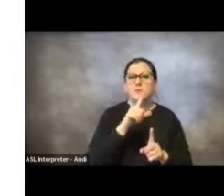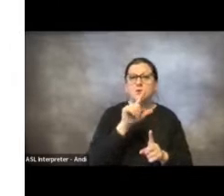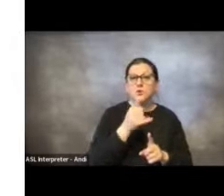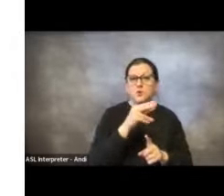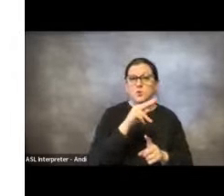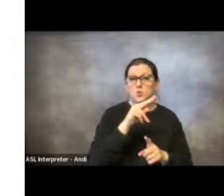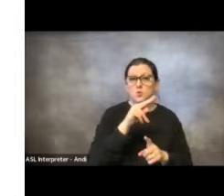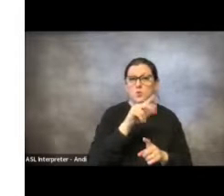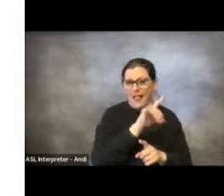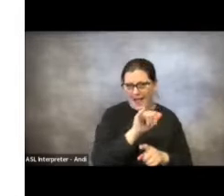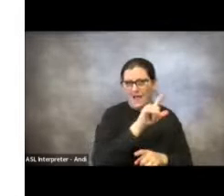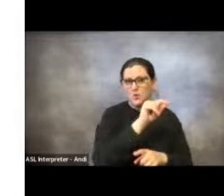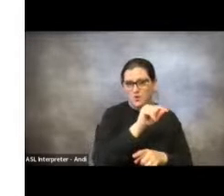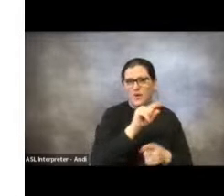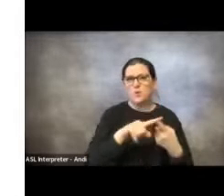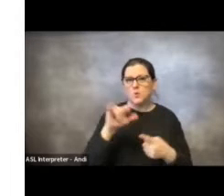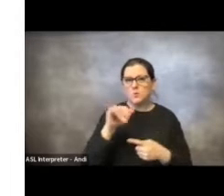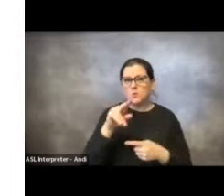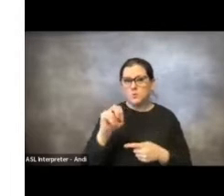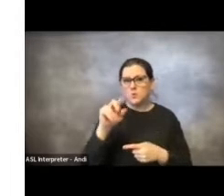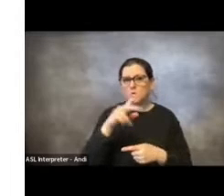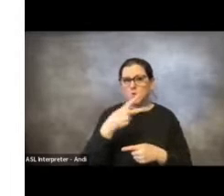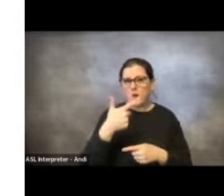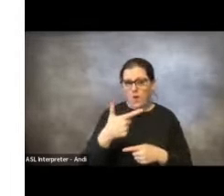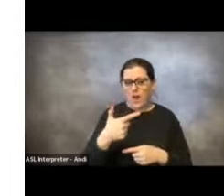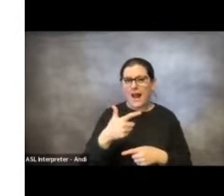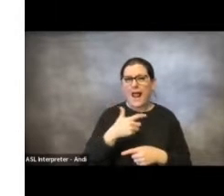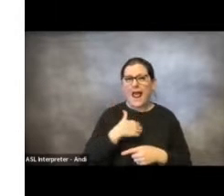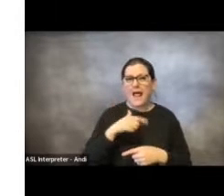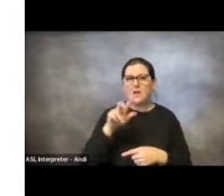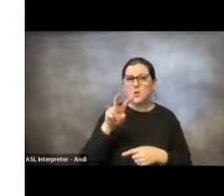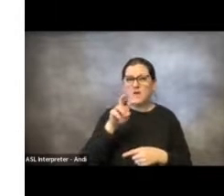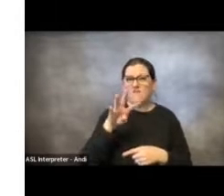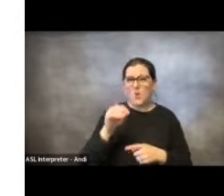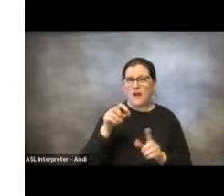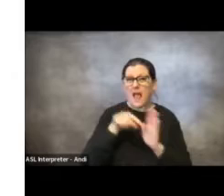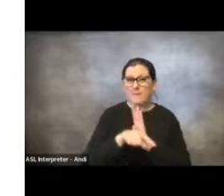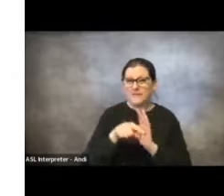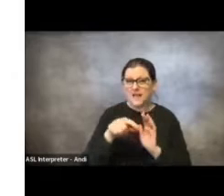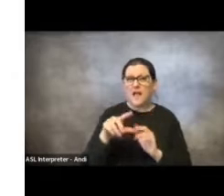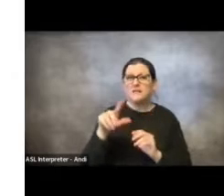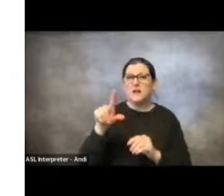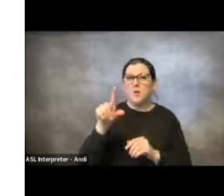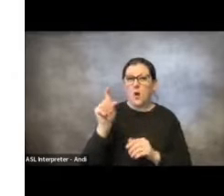had 240 Homeless homicides and 1247 strangulation cases, cases